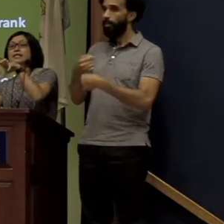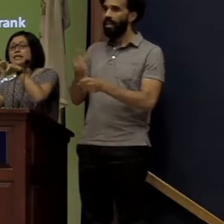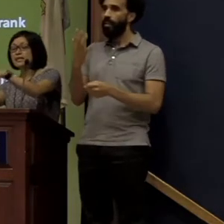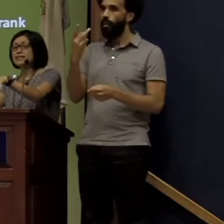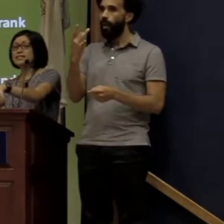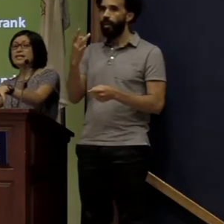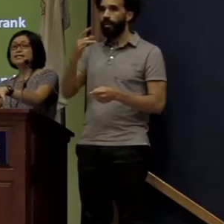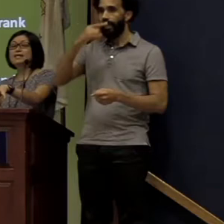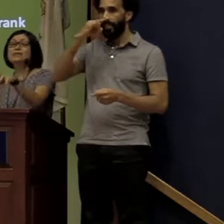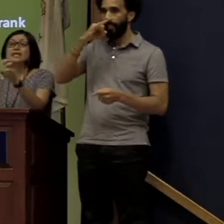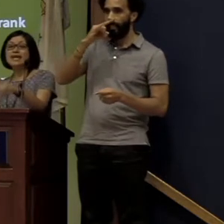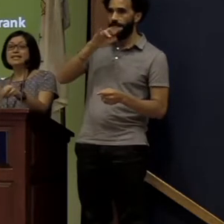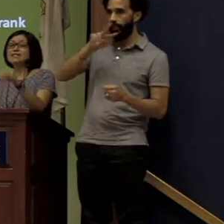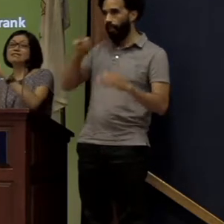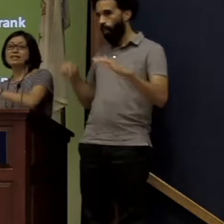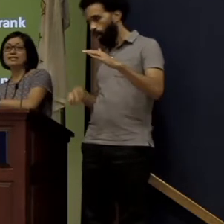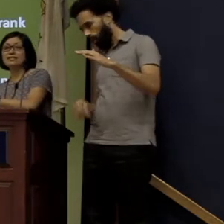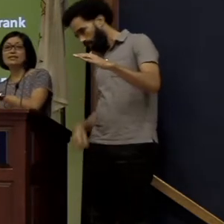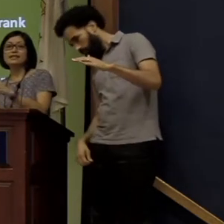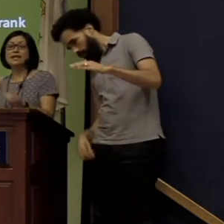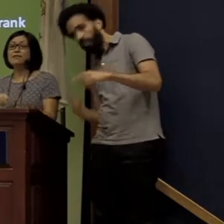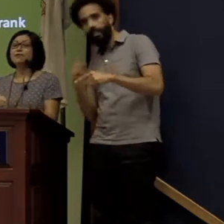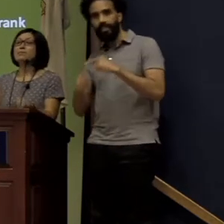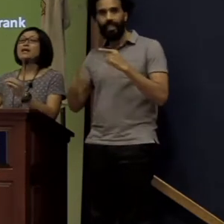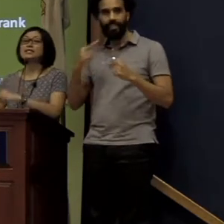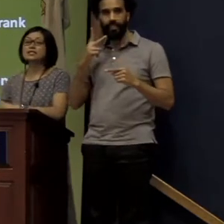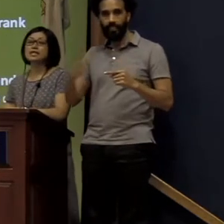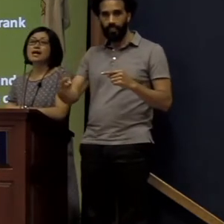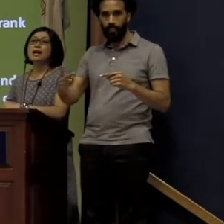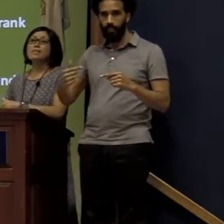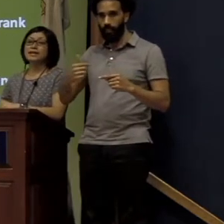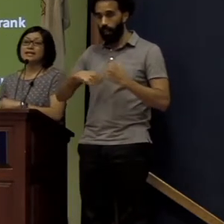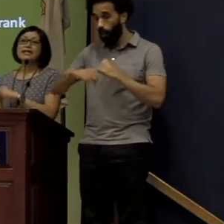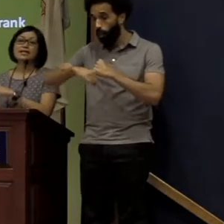Under the desk and were late getting to classes and therefore were punished by silent lunch